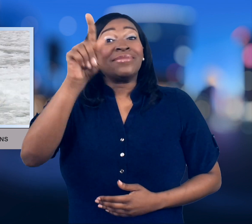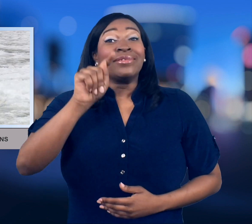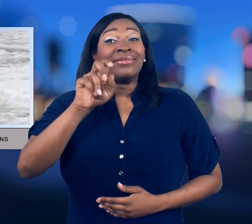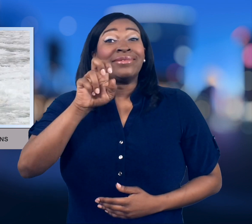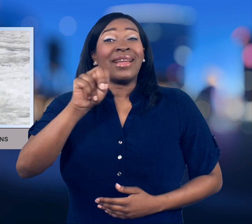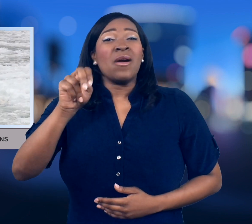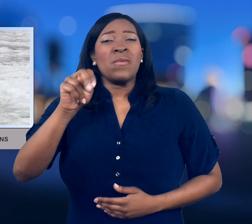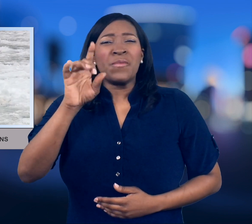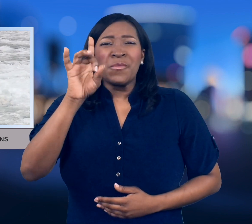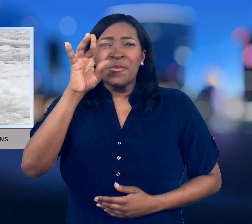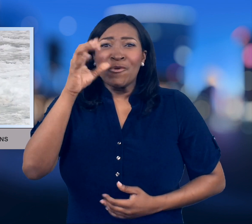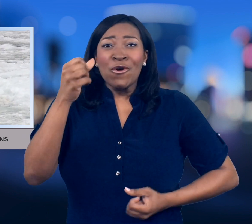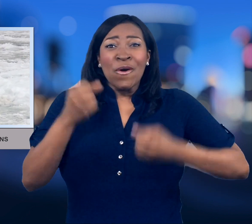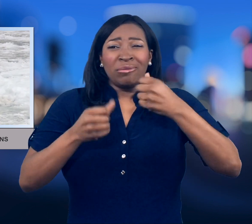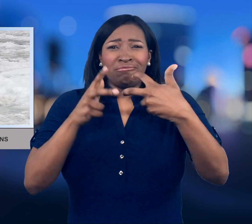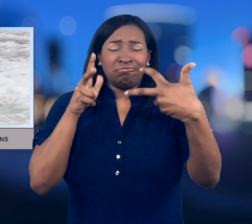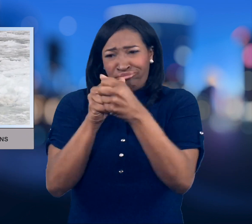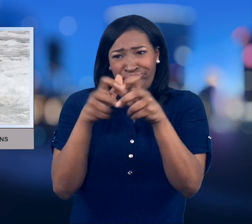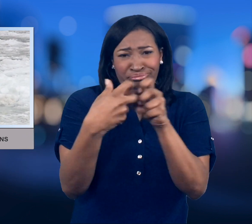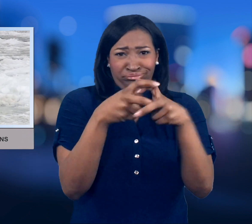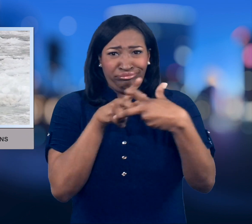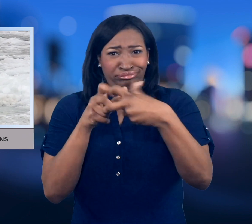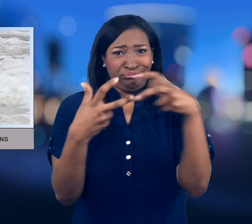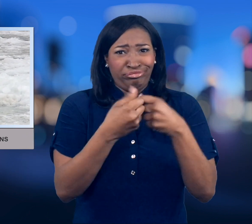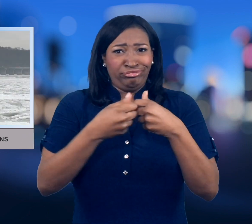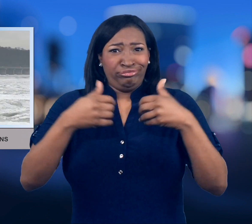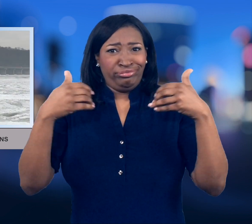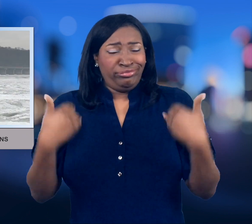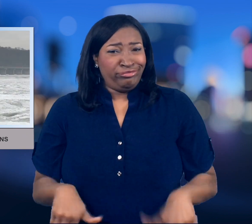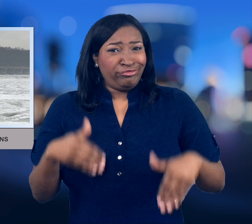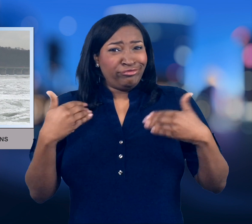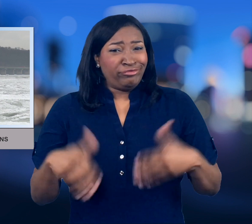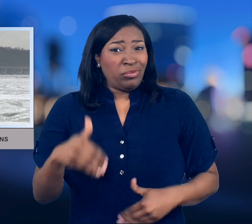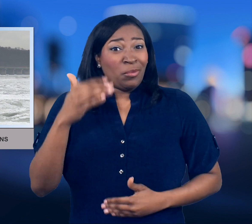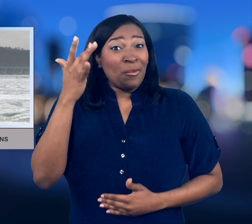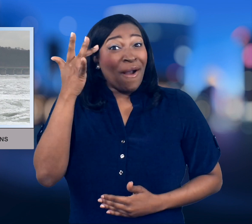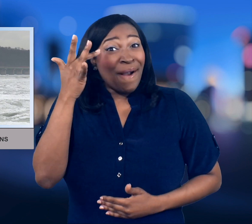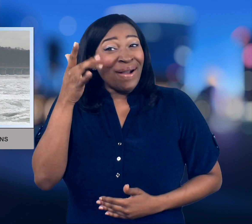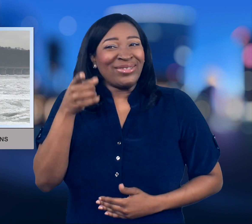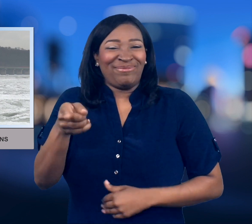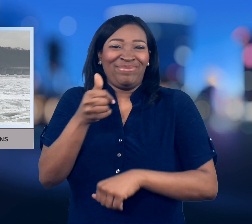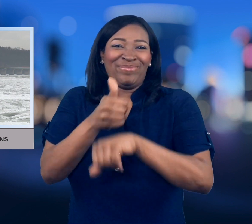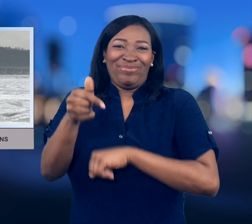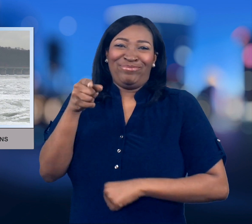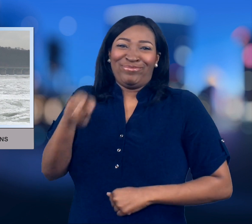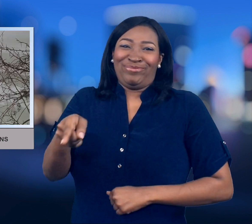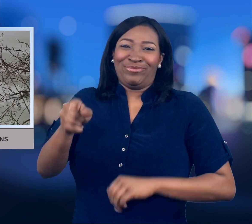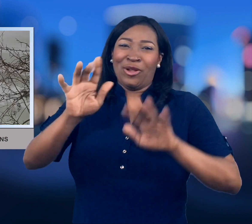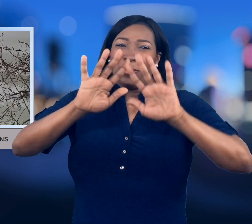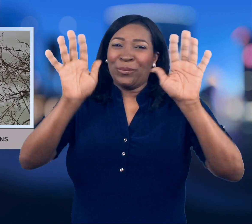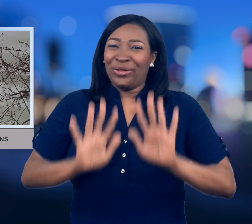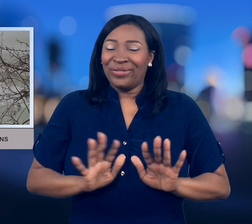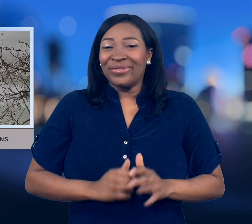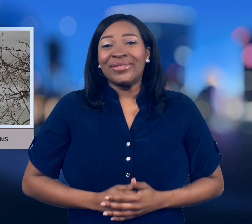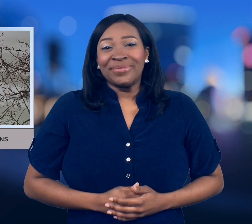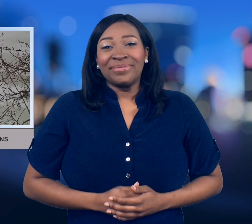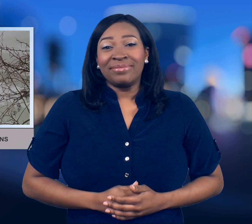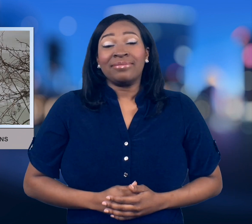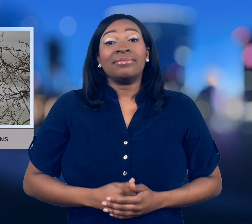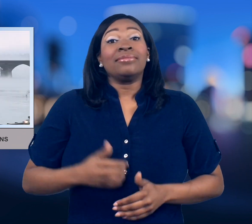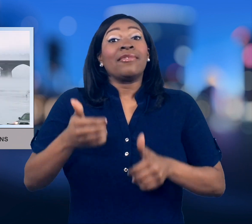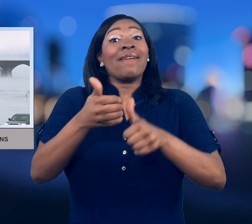A weather-related accident in Tennessee caused a massive car pileup.